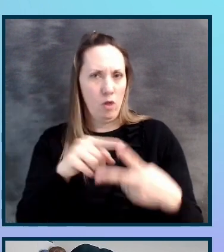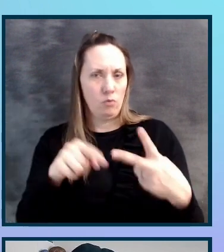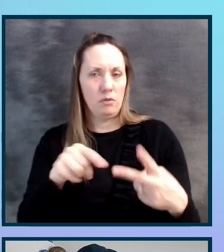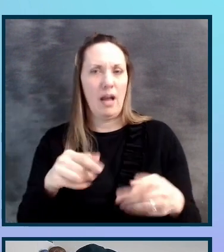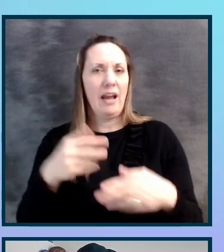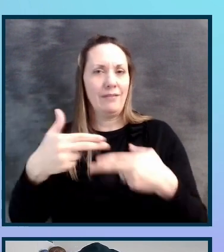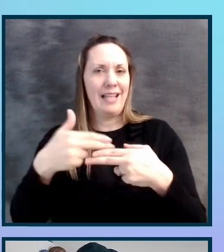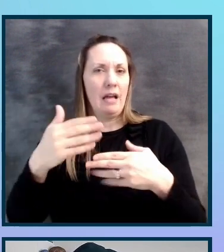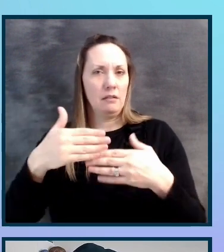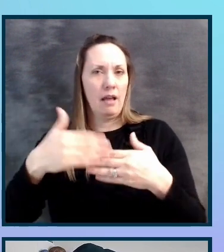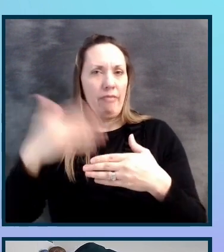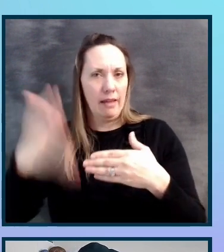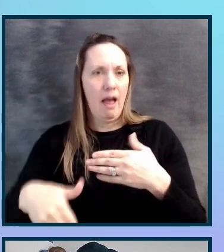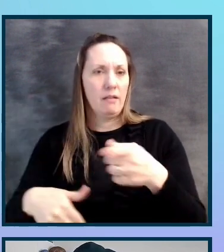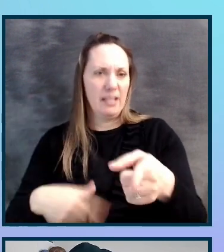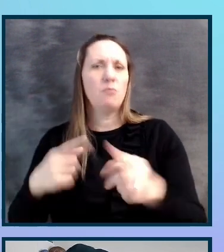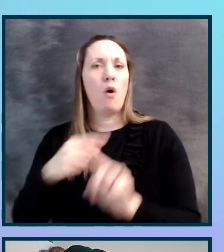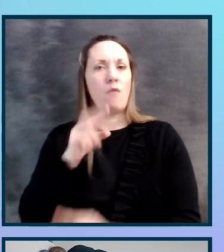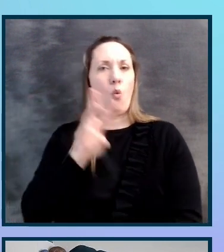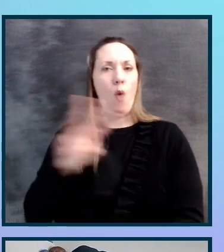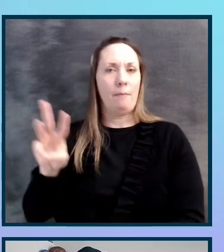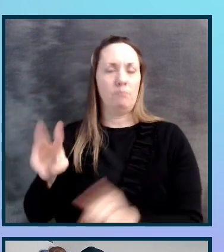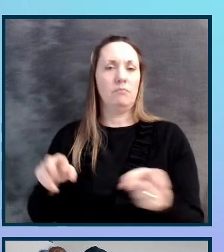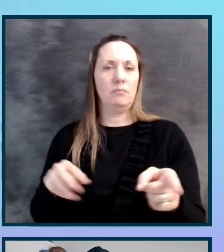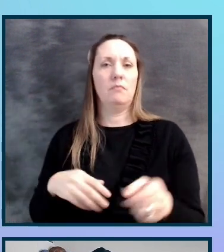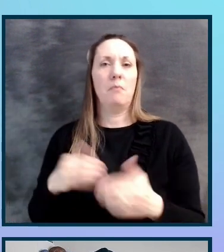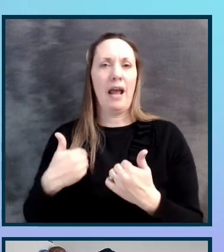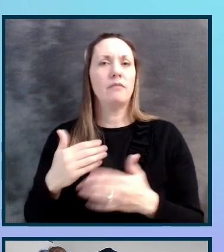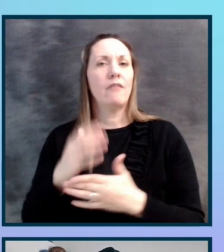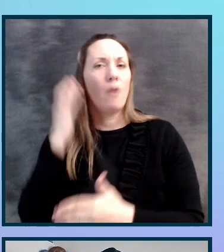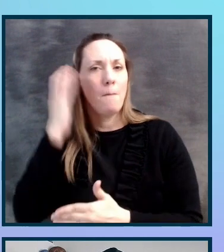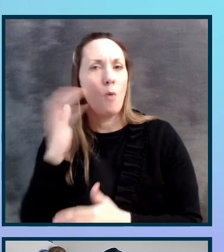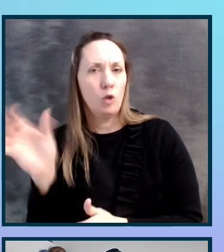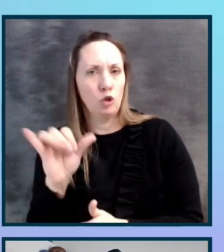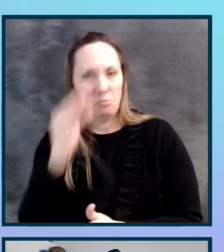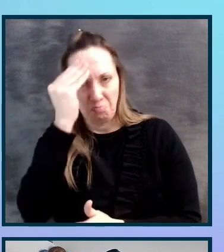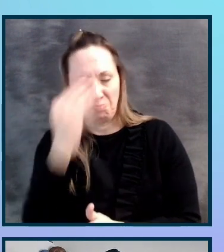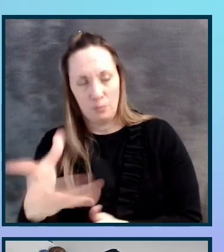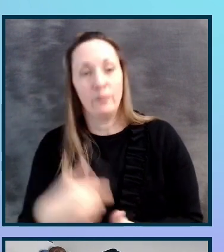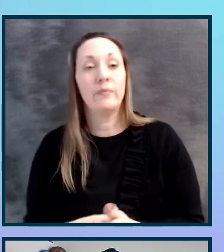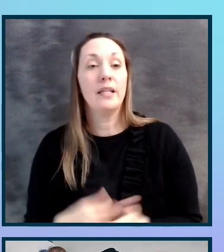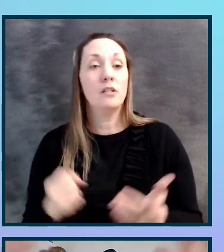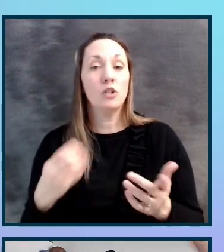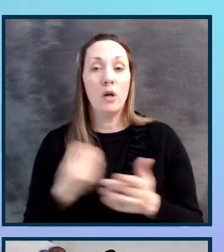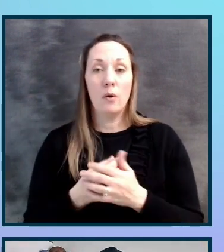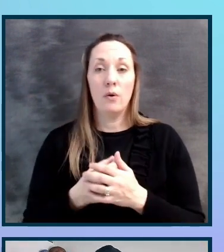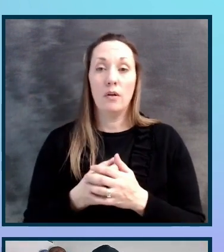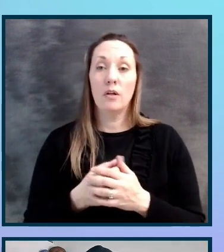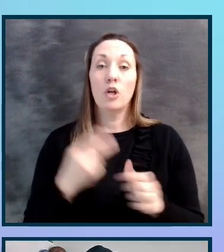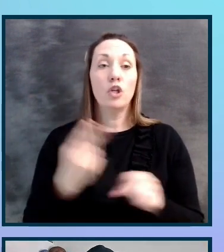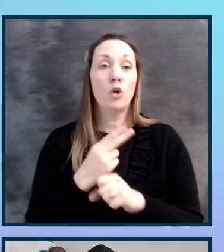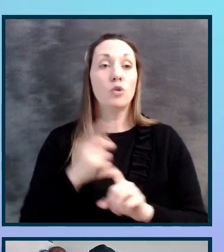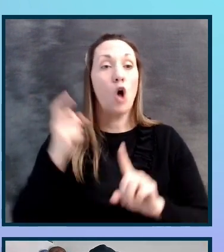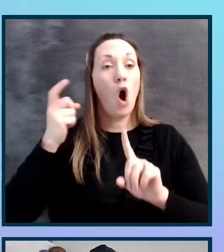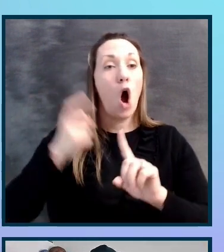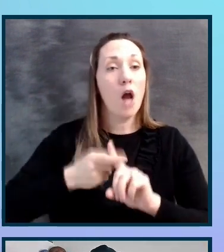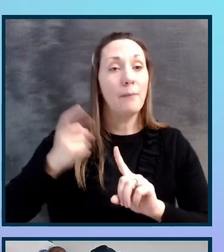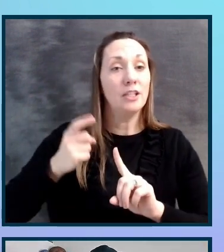This is heavily focused for web, but I do have stuff for native Bubble as well, just to all know. So using automation daily.